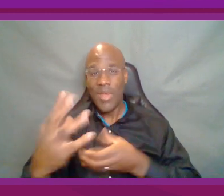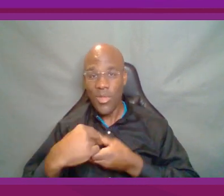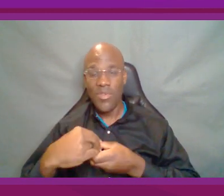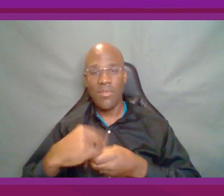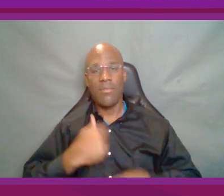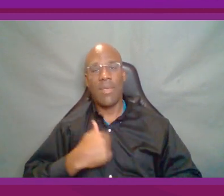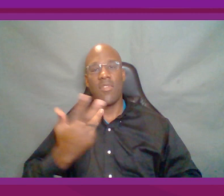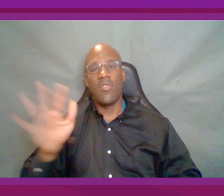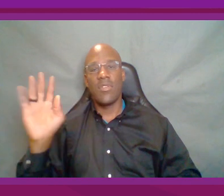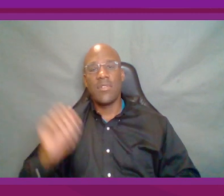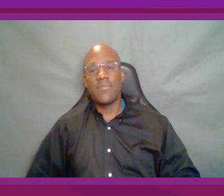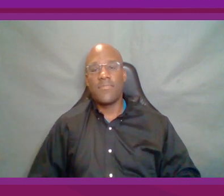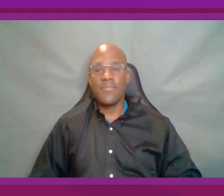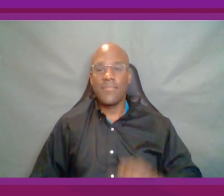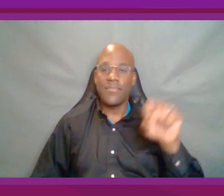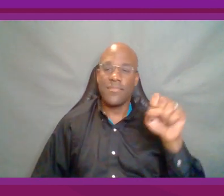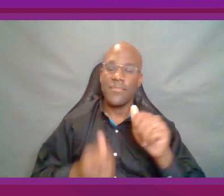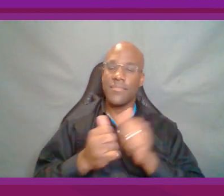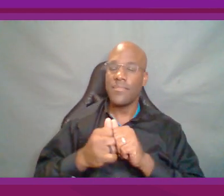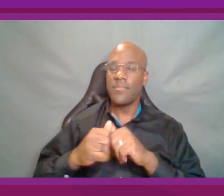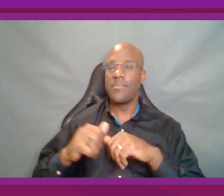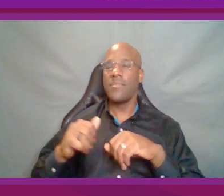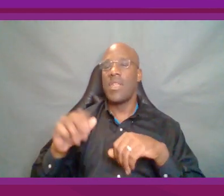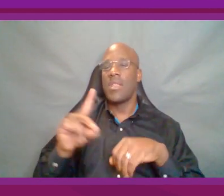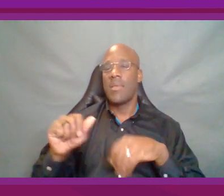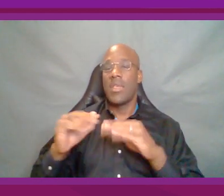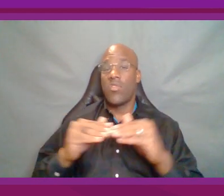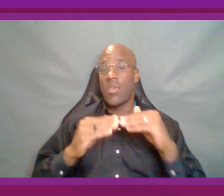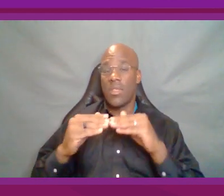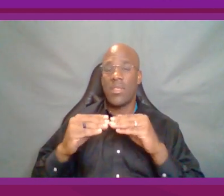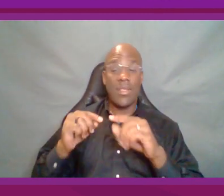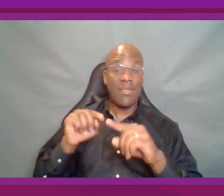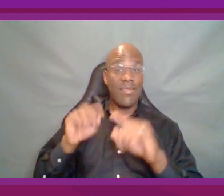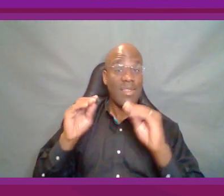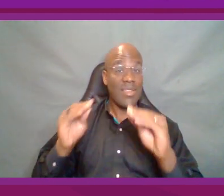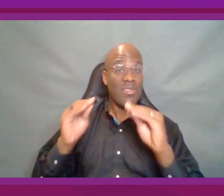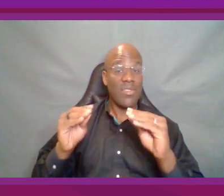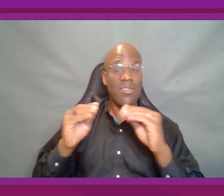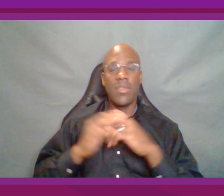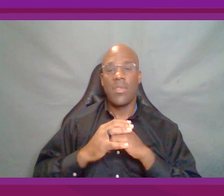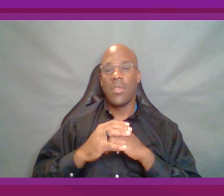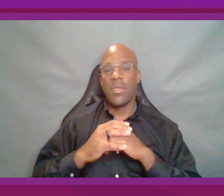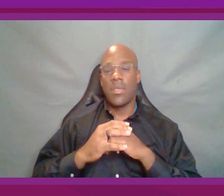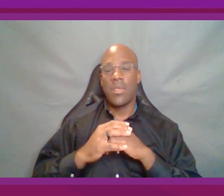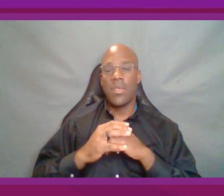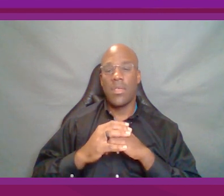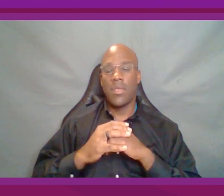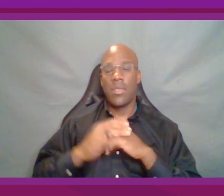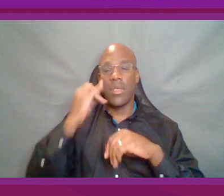[MOYA]: Absolutely. Ultimately what disability justice teaches is that if we are listening to